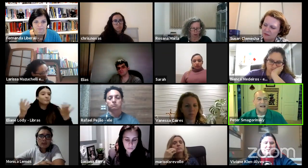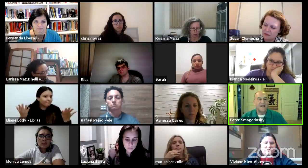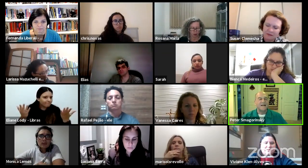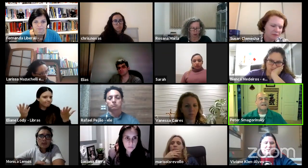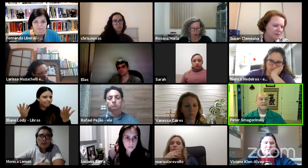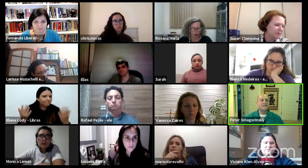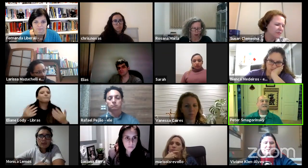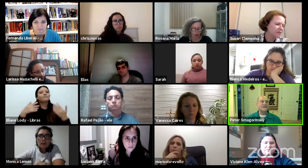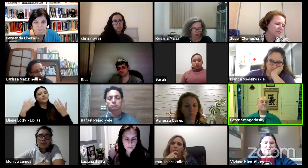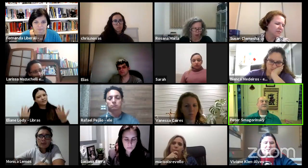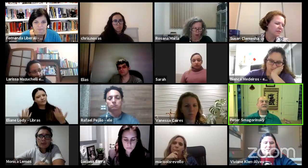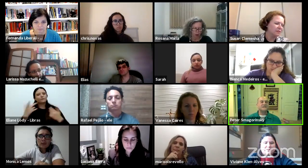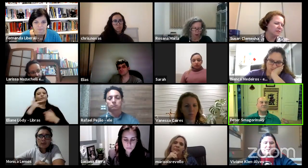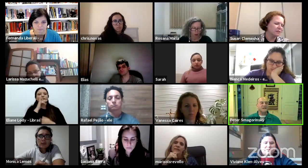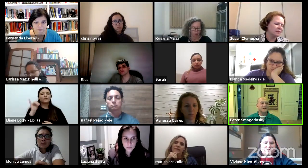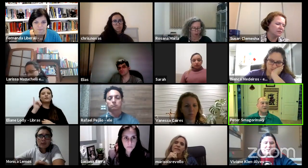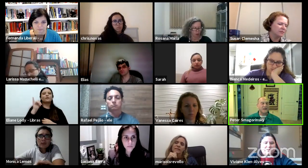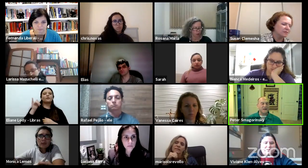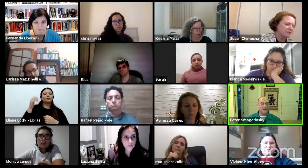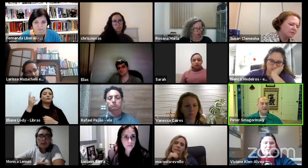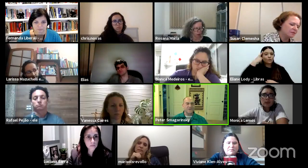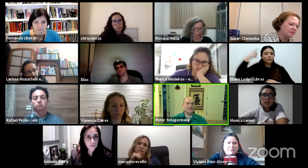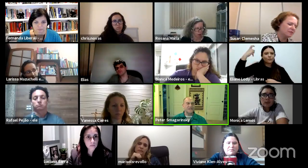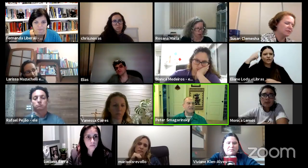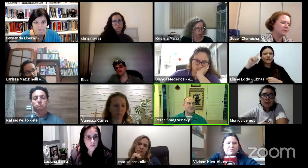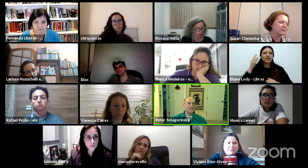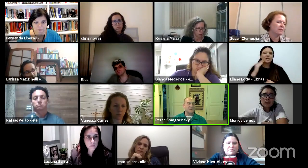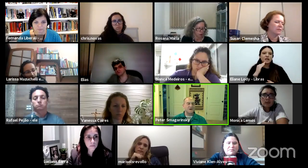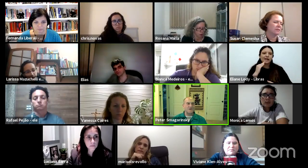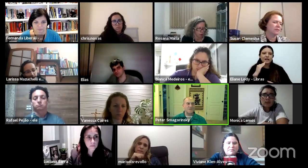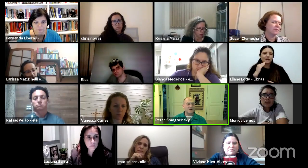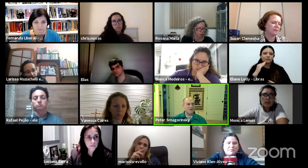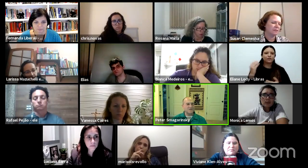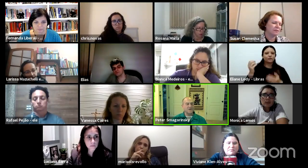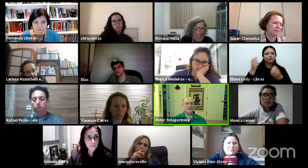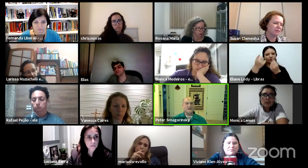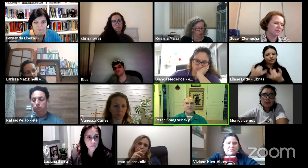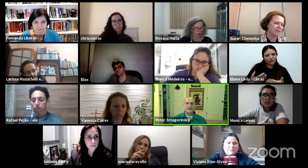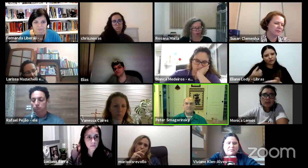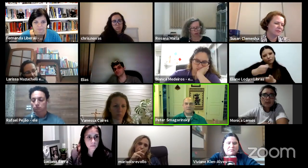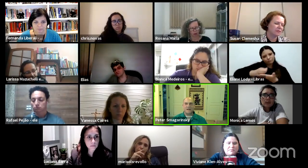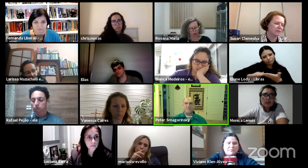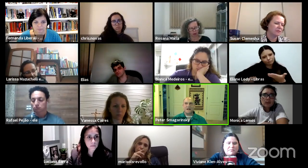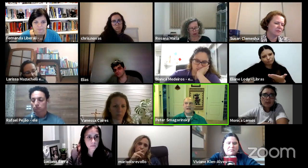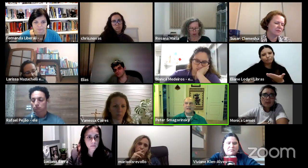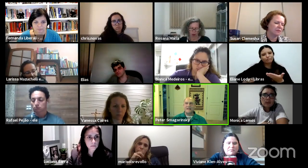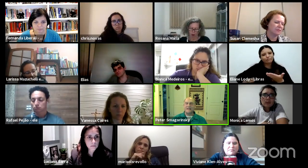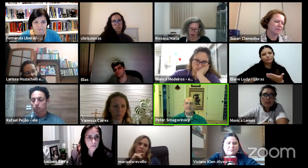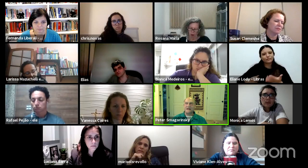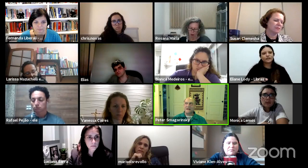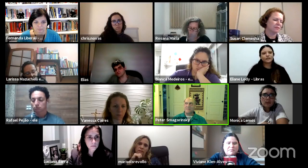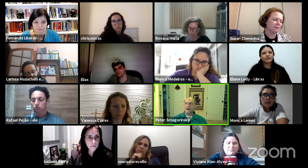these ideas behind the effect. technology technology, and his technology, and his claim is a and his claim is a really reiterate.